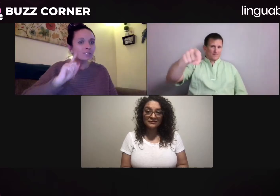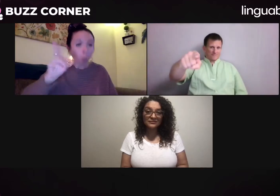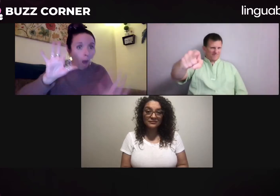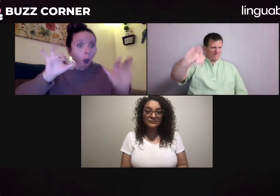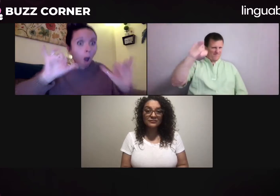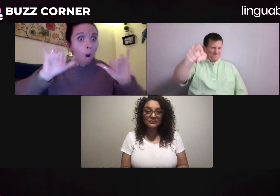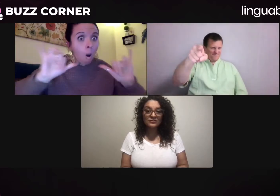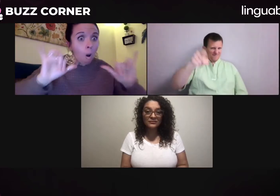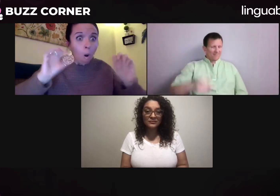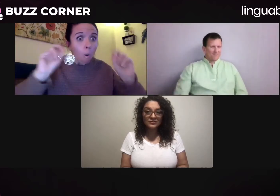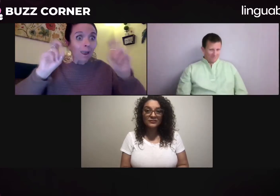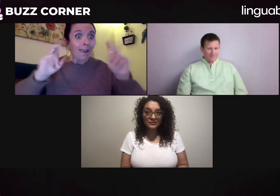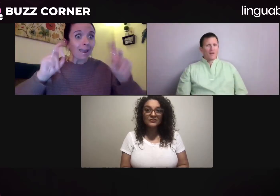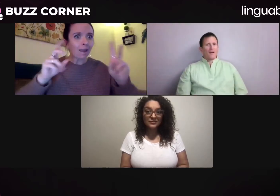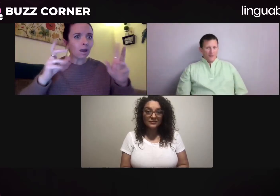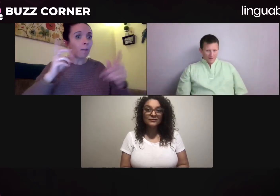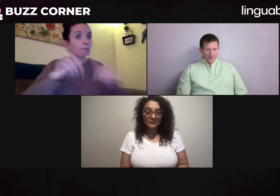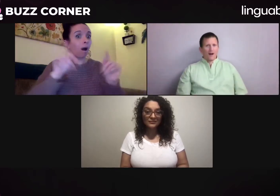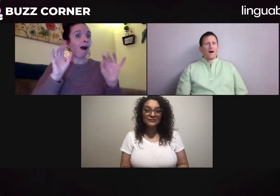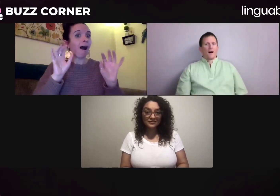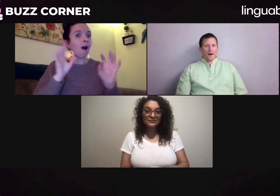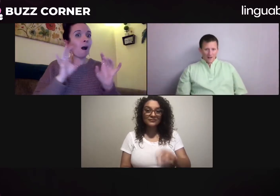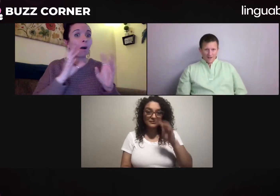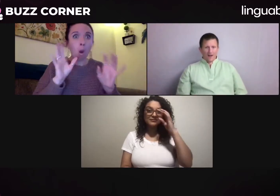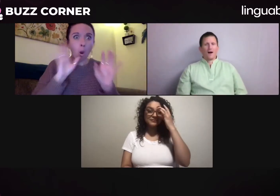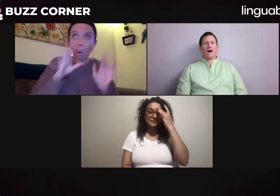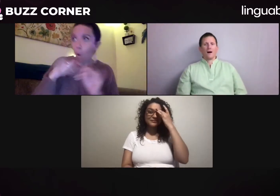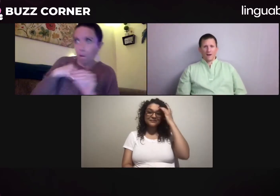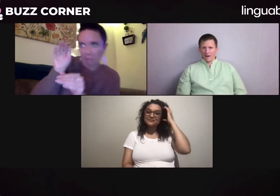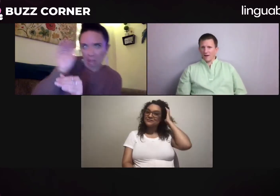those public events need to be letting the public know that there's going to be an interpreter there.